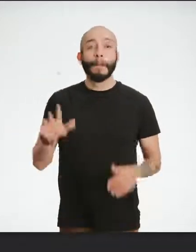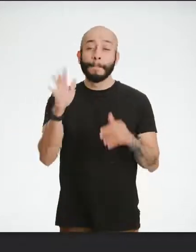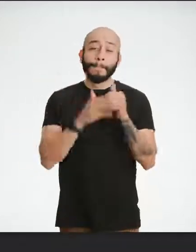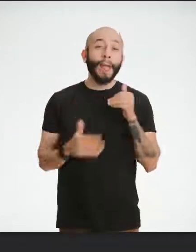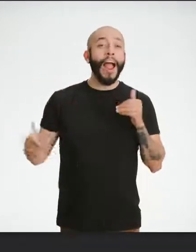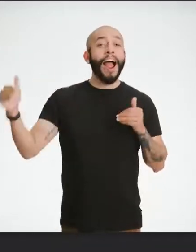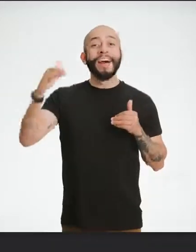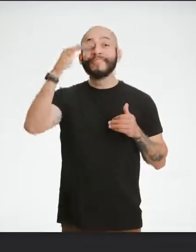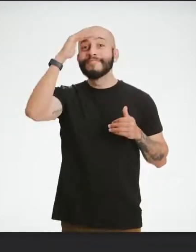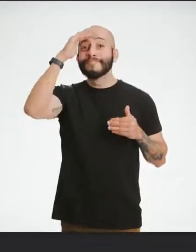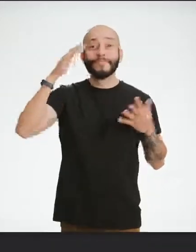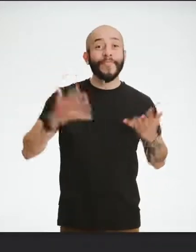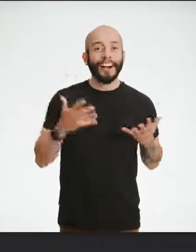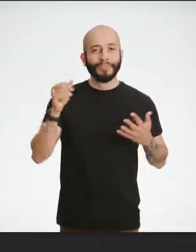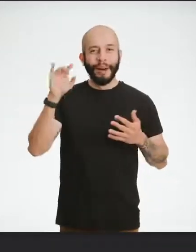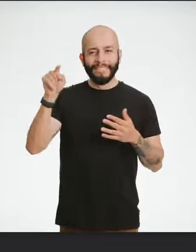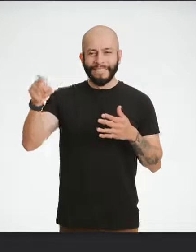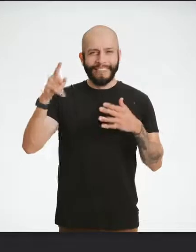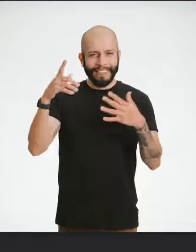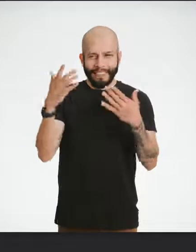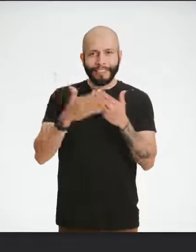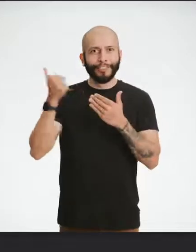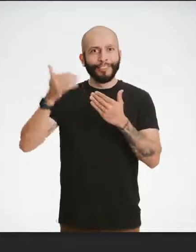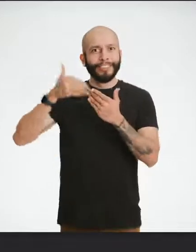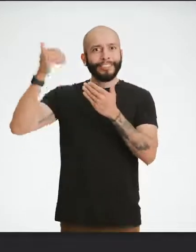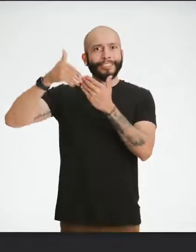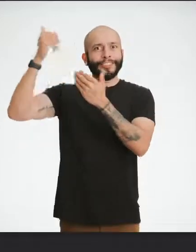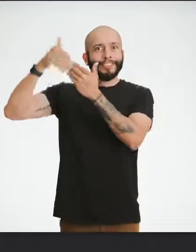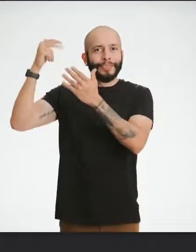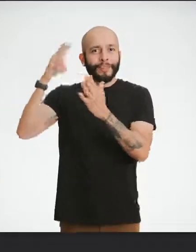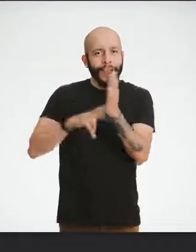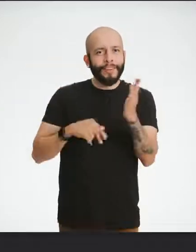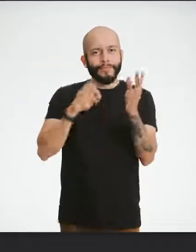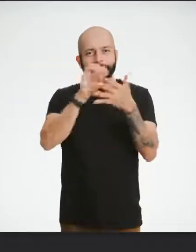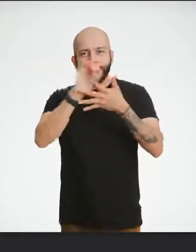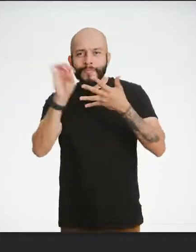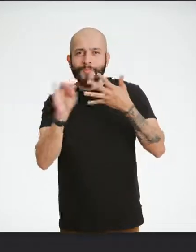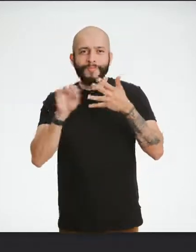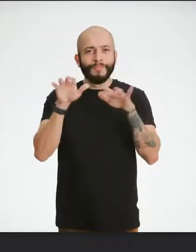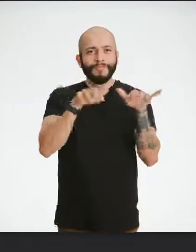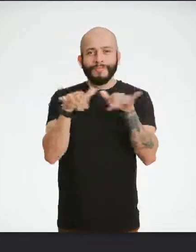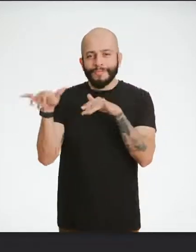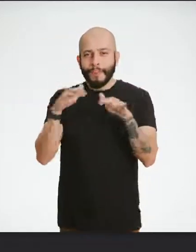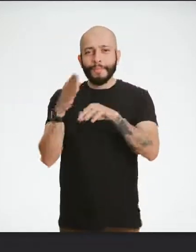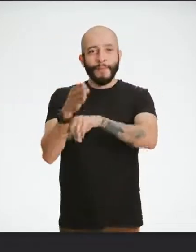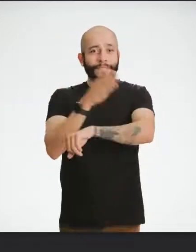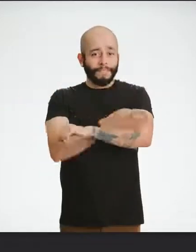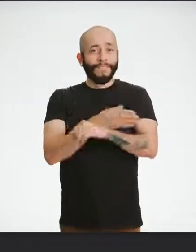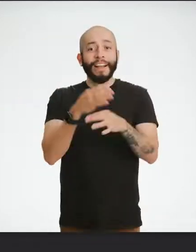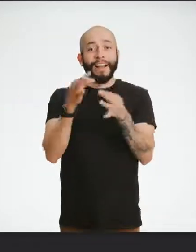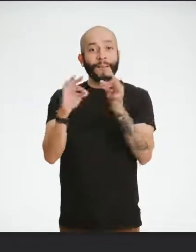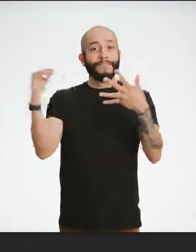Ben: Beyond string syntax, Swift is also getting easier to read and write through improvements to a language feature known as generics.